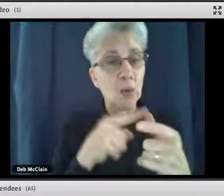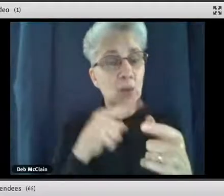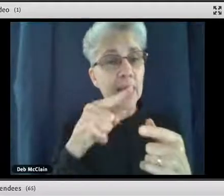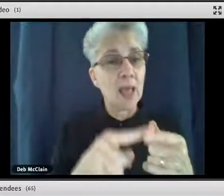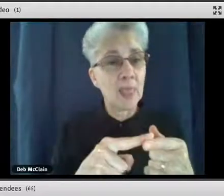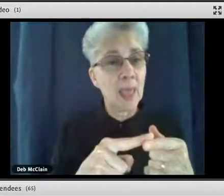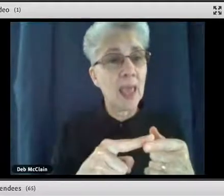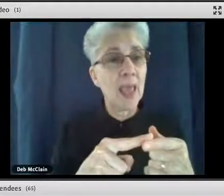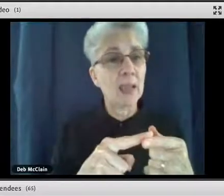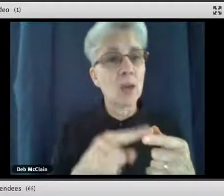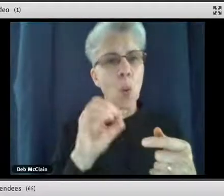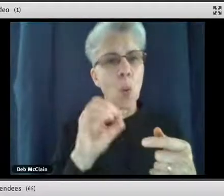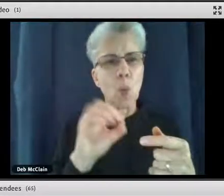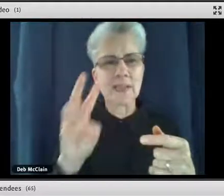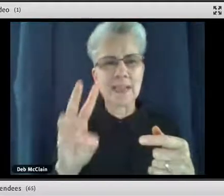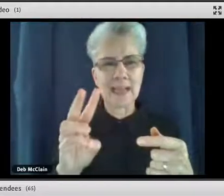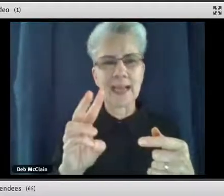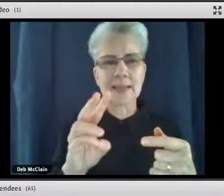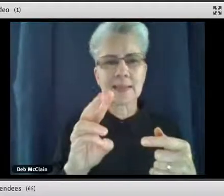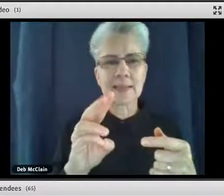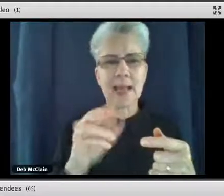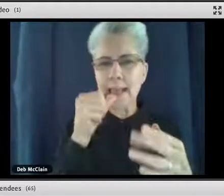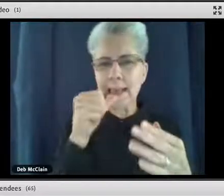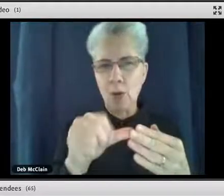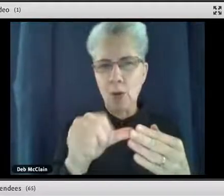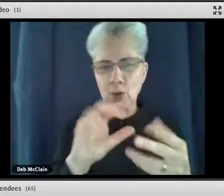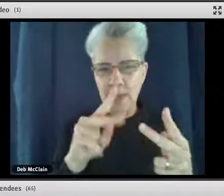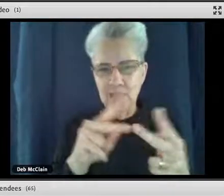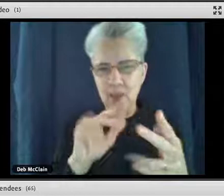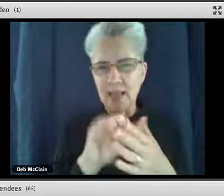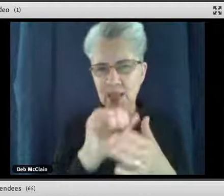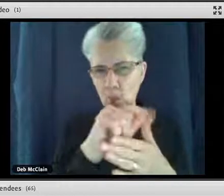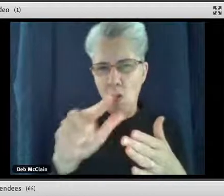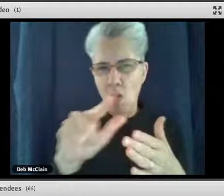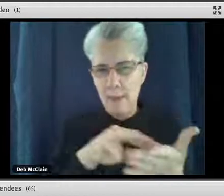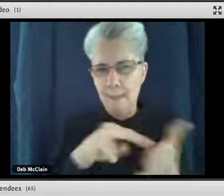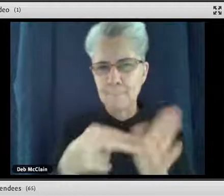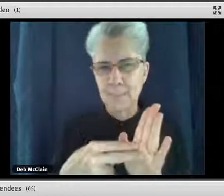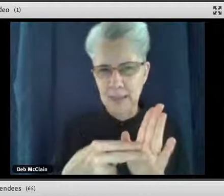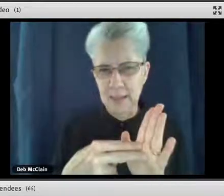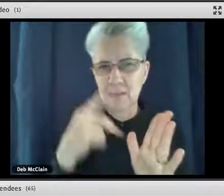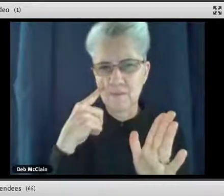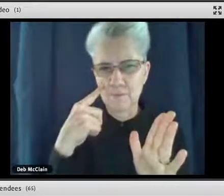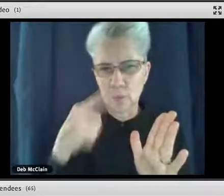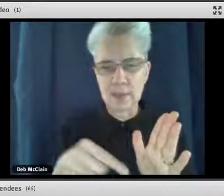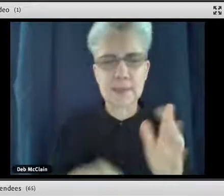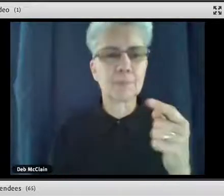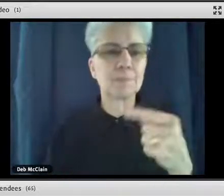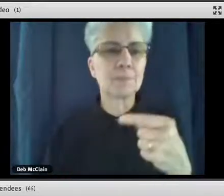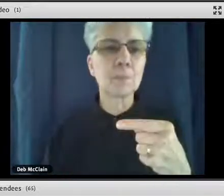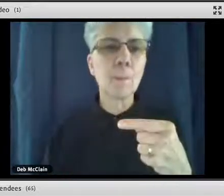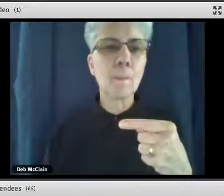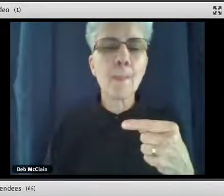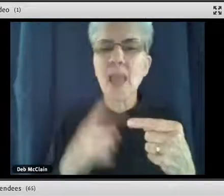and in the 06 character position. Okay, so that's what all that means for each of these.